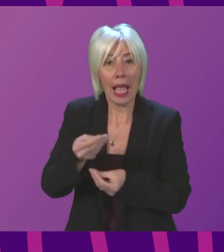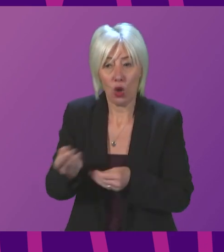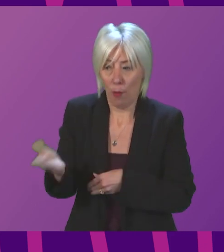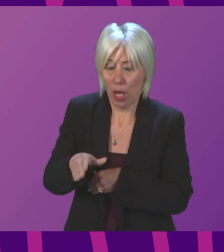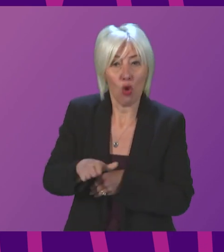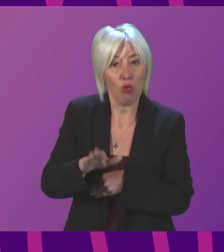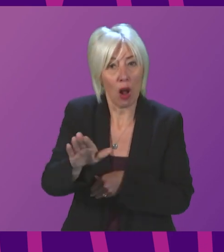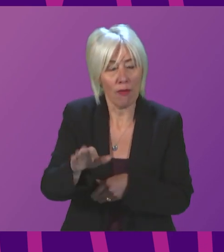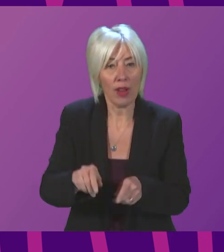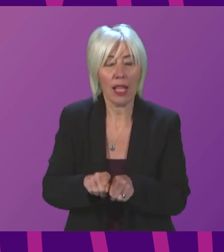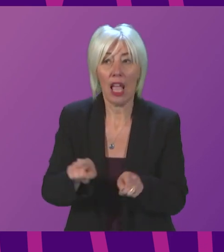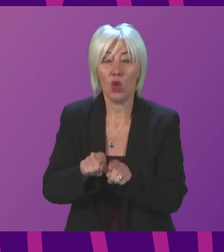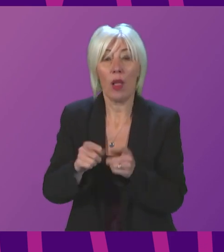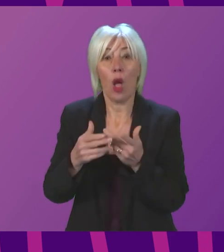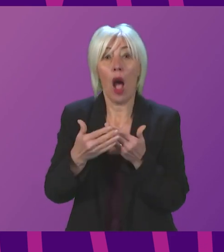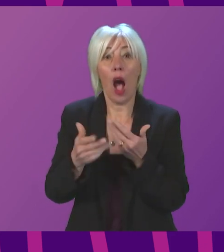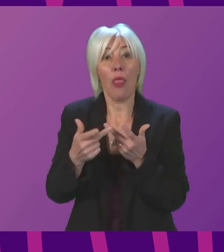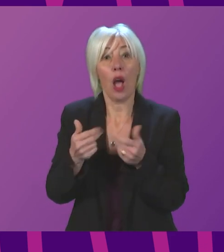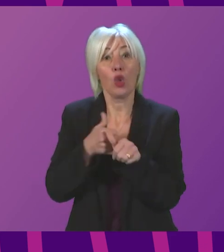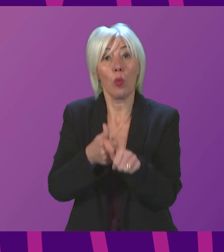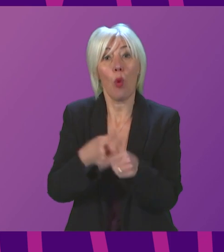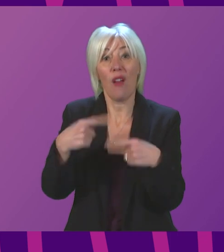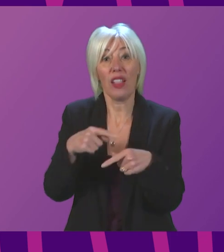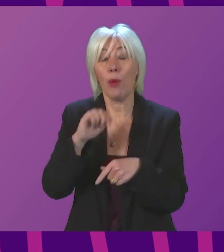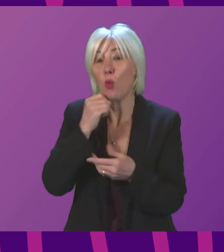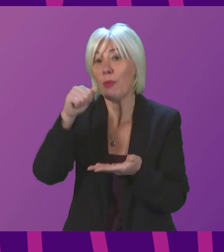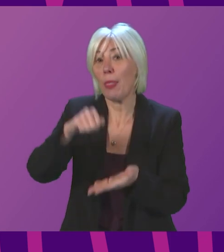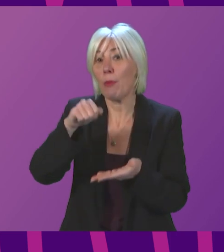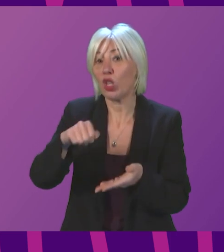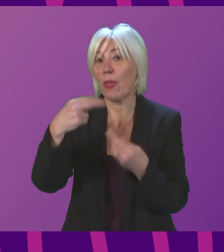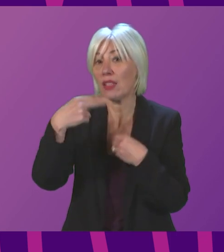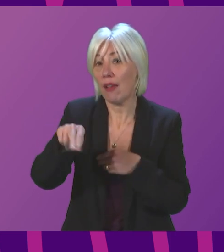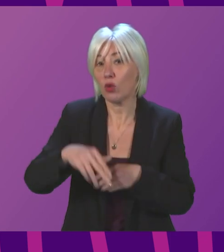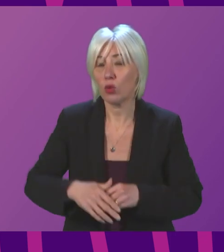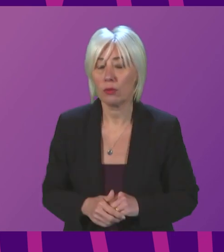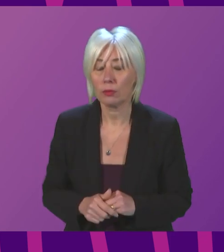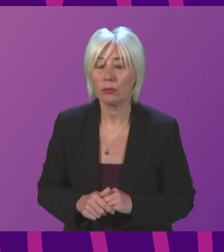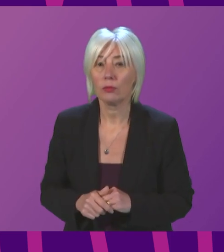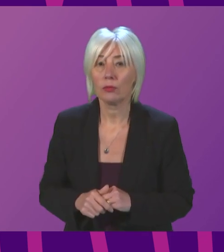what further support will be available in the budget that she will deliver this afternoon.